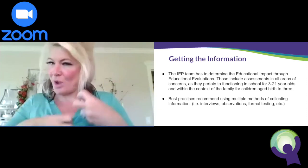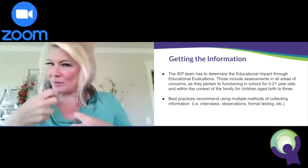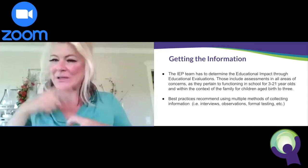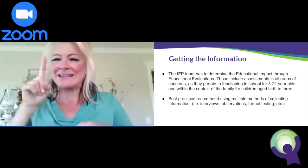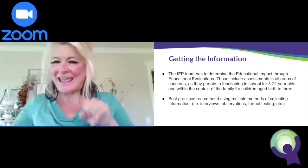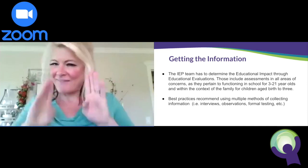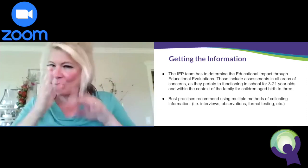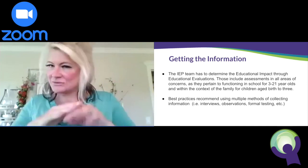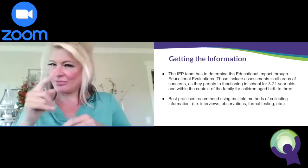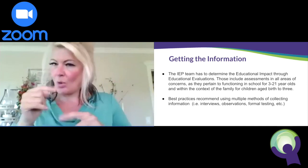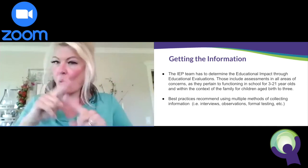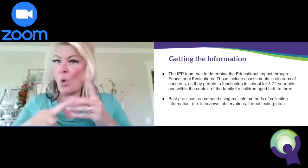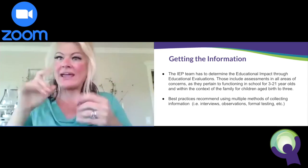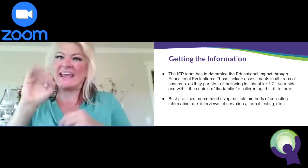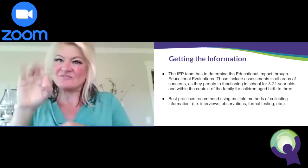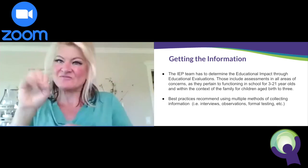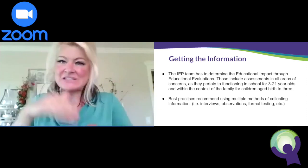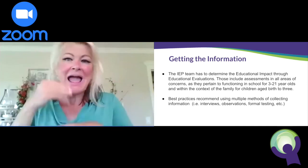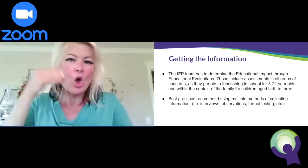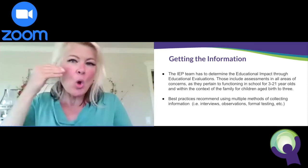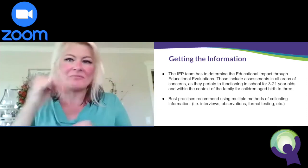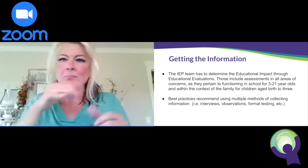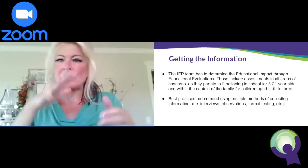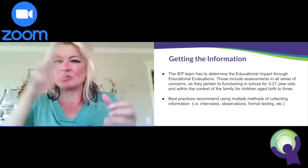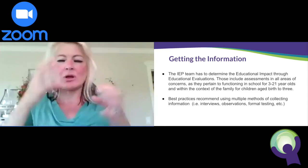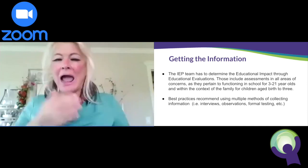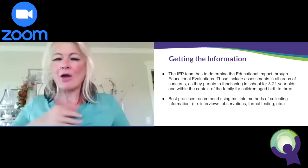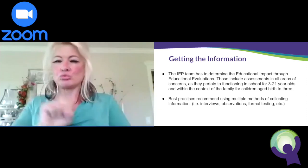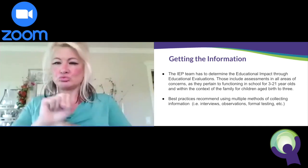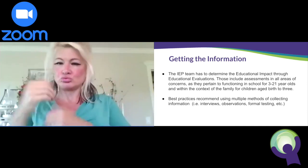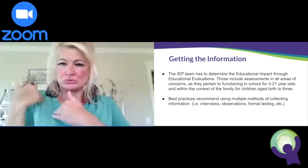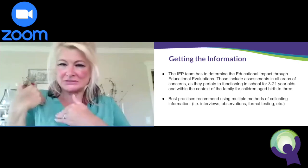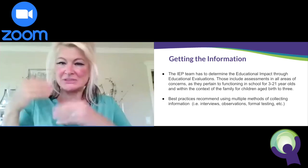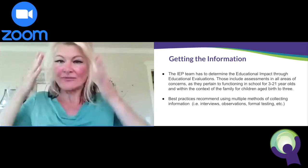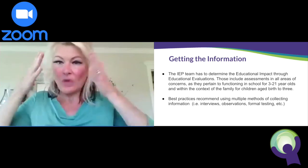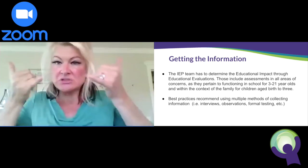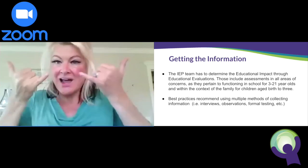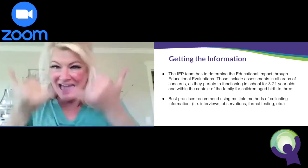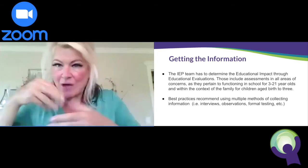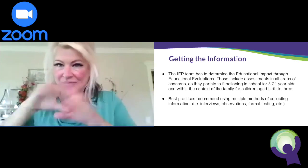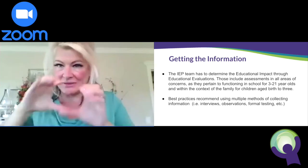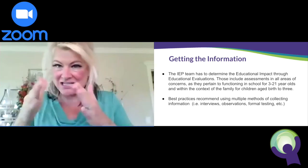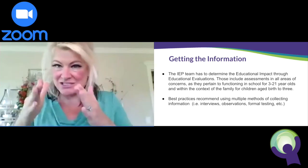But really, we can't look at the what-ifs and what is going on at home. We have to